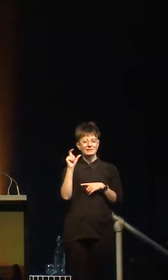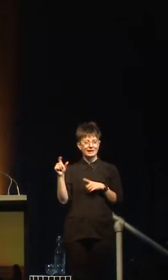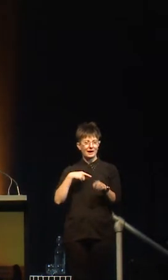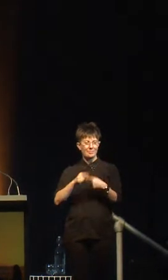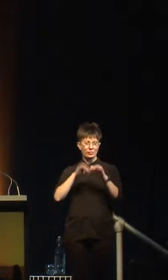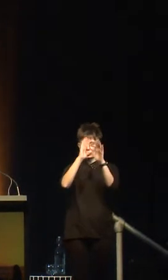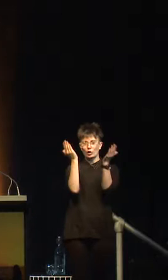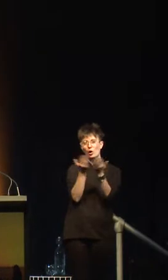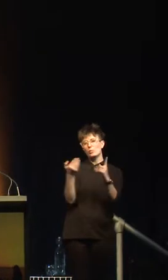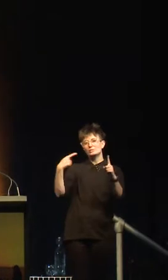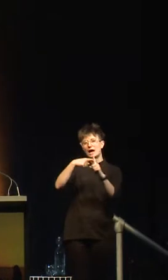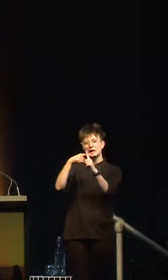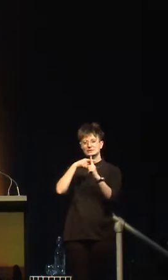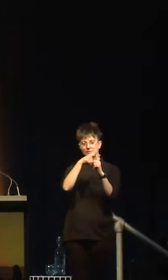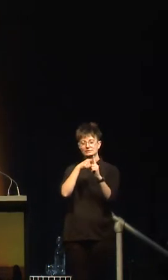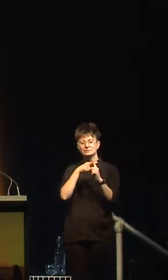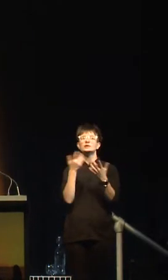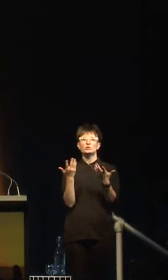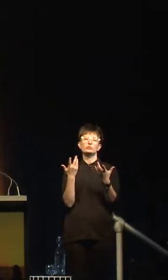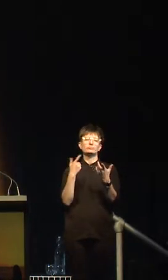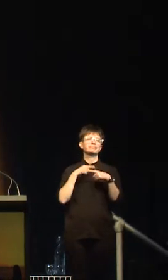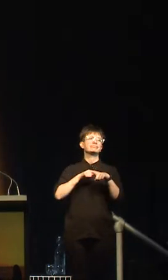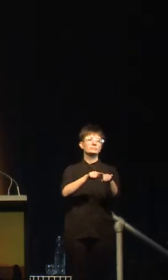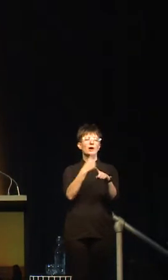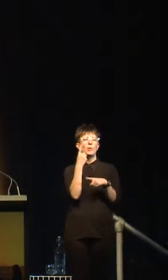to keep within one and a half degrees. The third thing that the bill does it sets